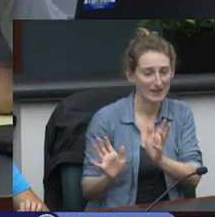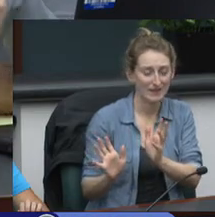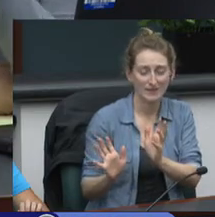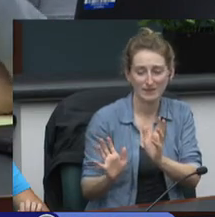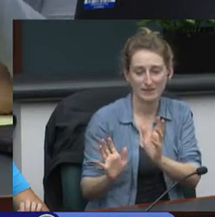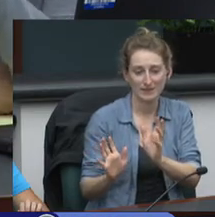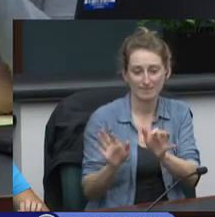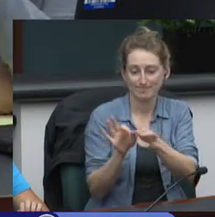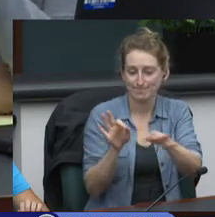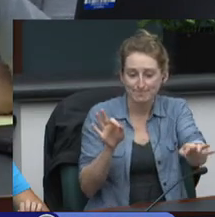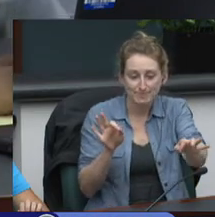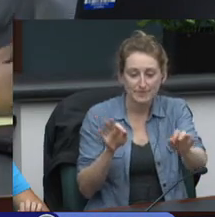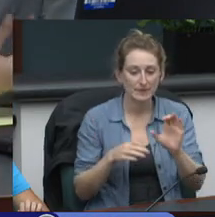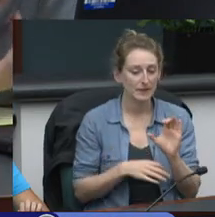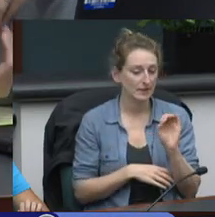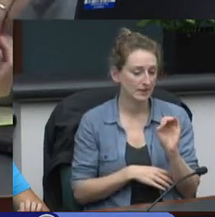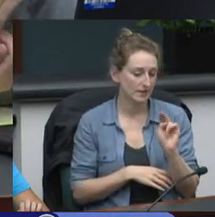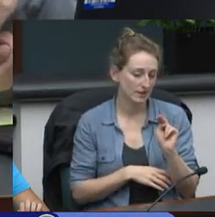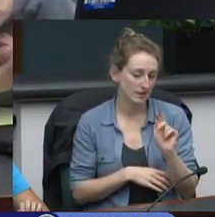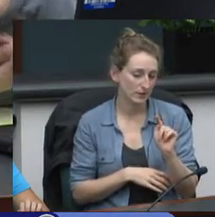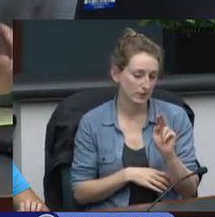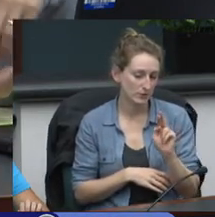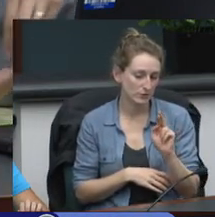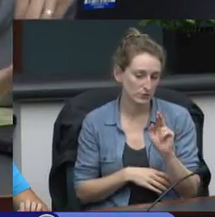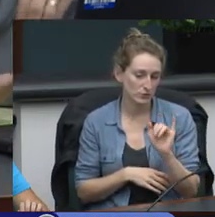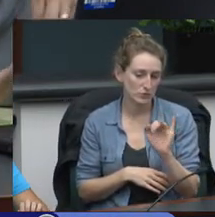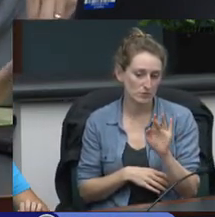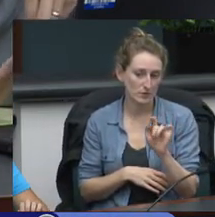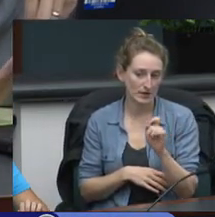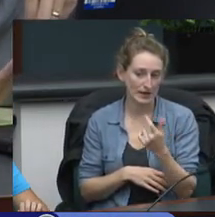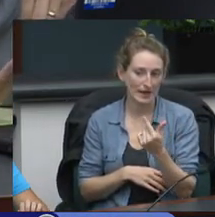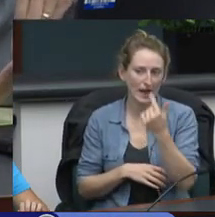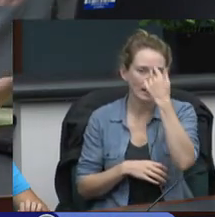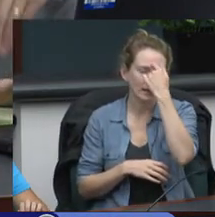record but I think sometimes when they're when they are contributing they